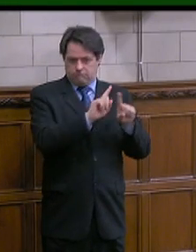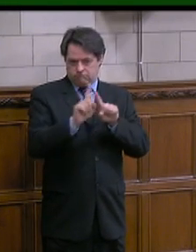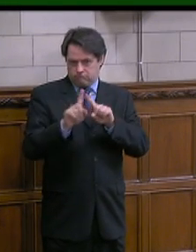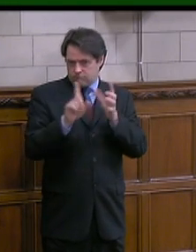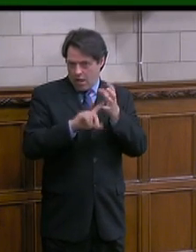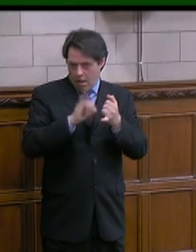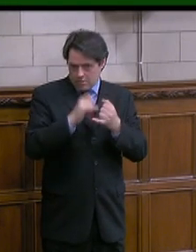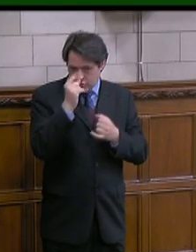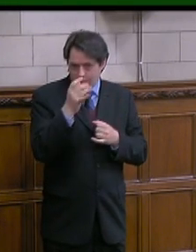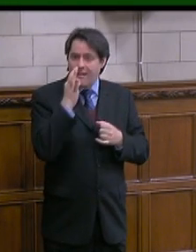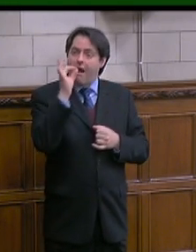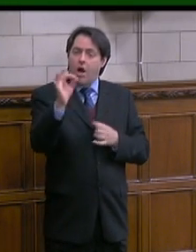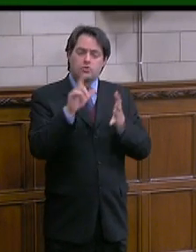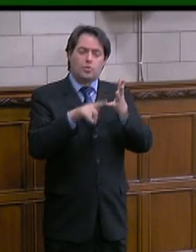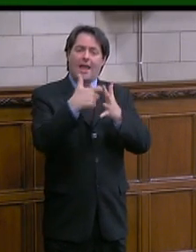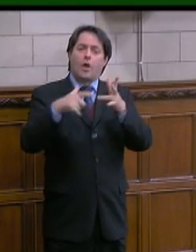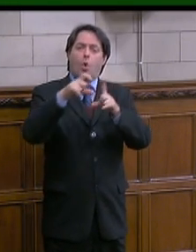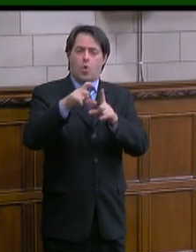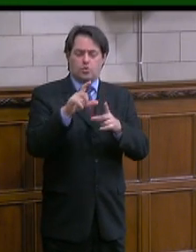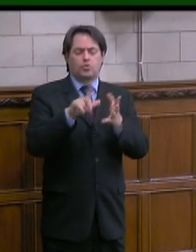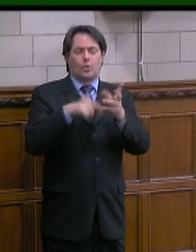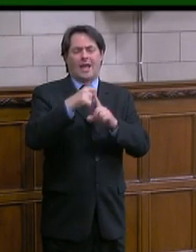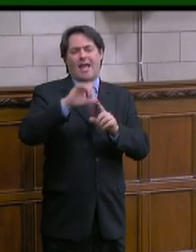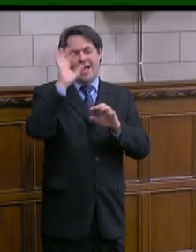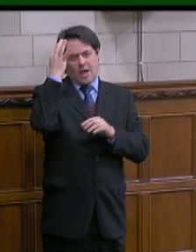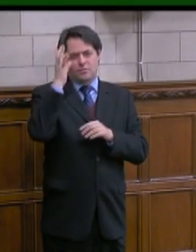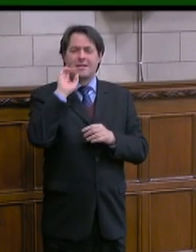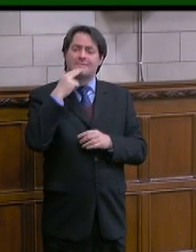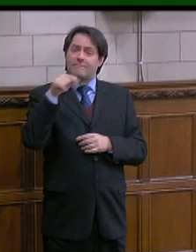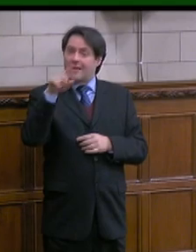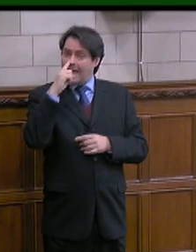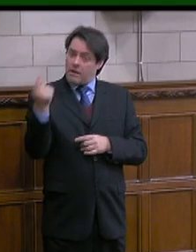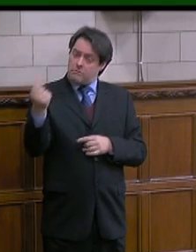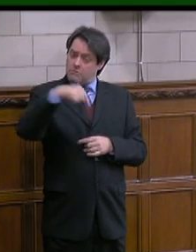I have asked the UK Council on Deafness to identify tutors who would be able to come in.